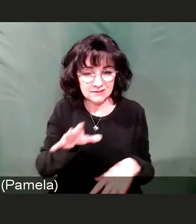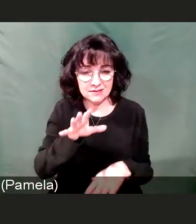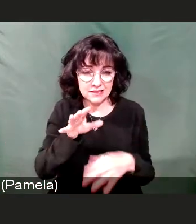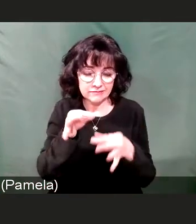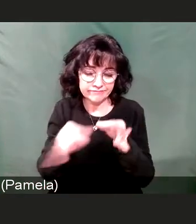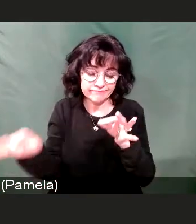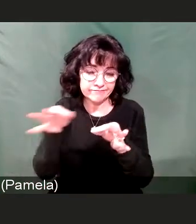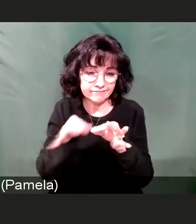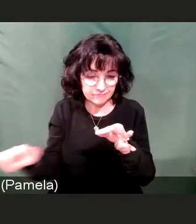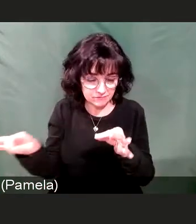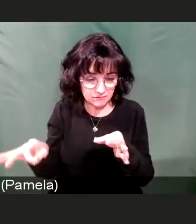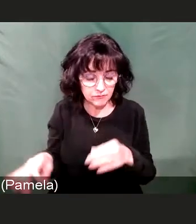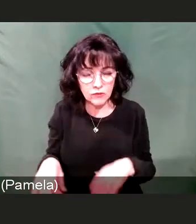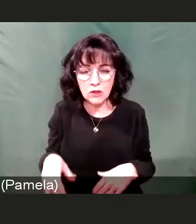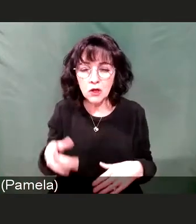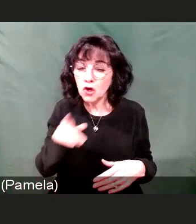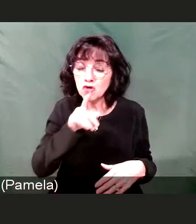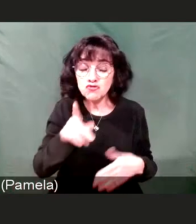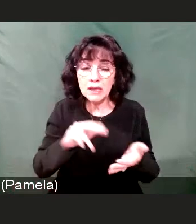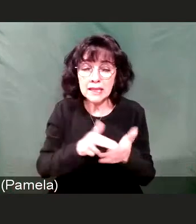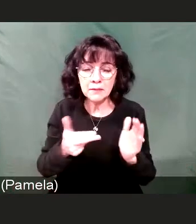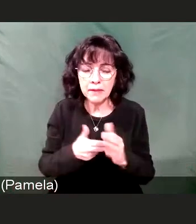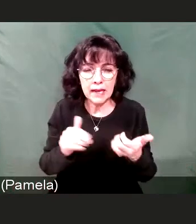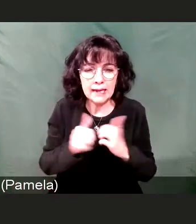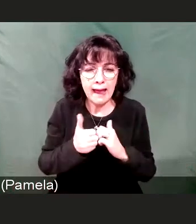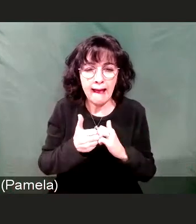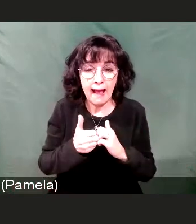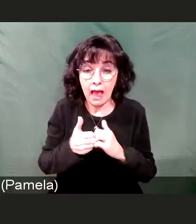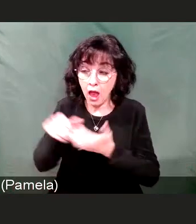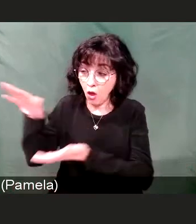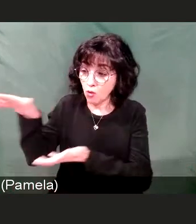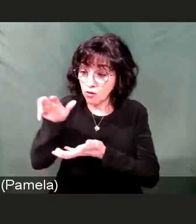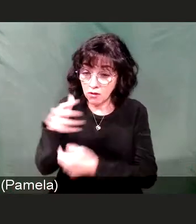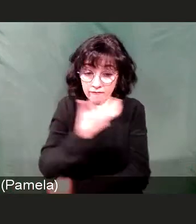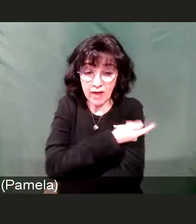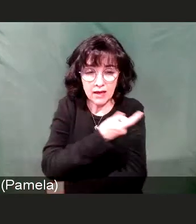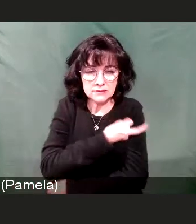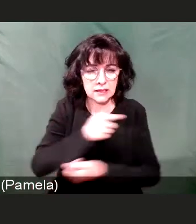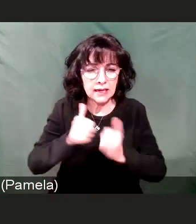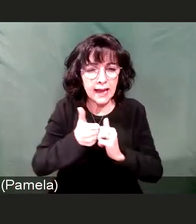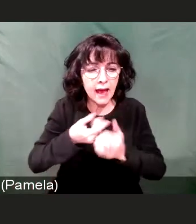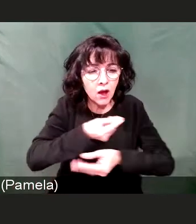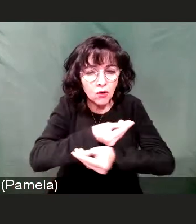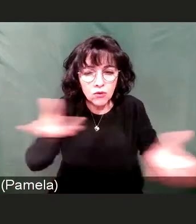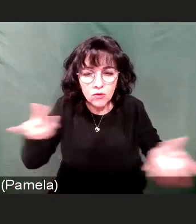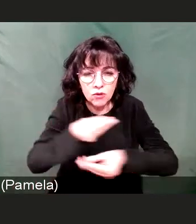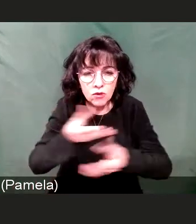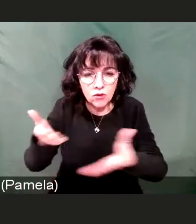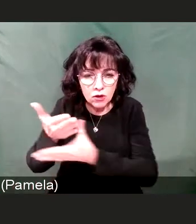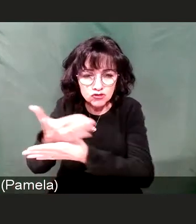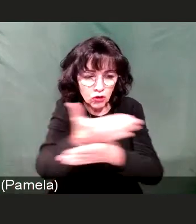So if you remember back about two months ago at this point we started to receive COVID vaccine